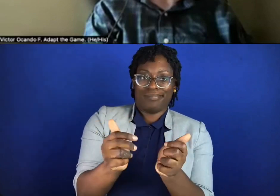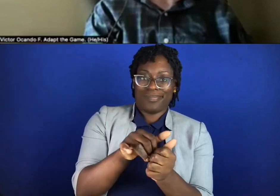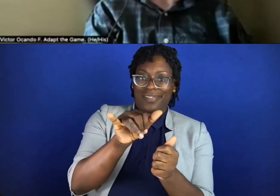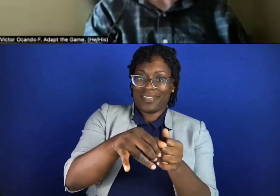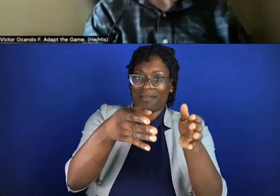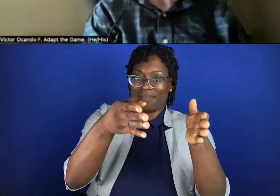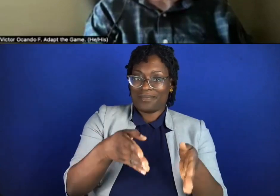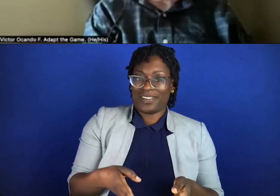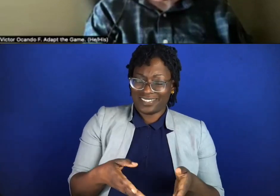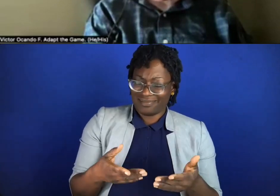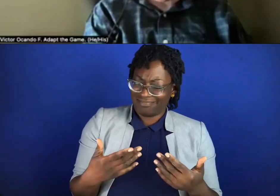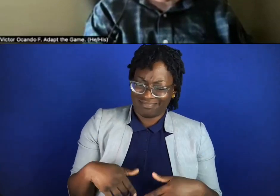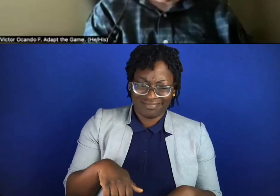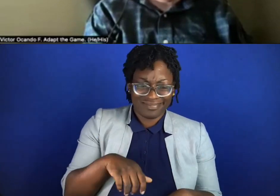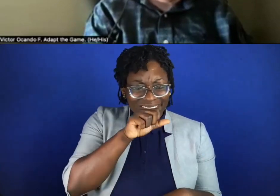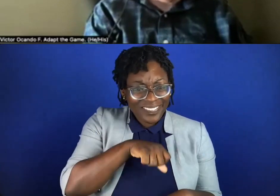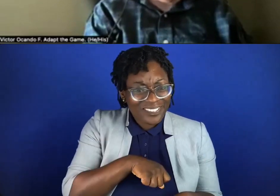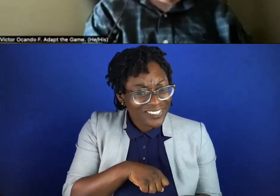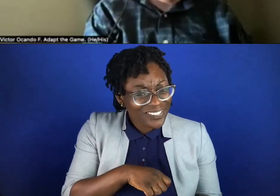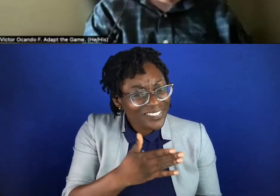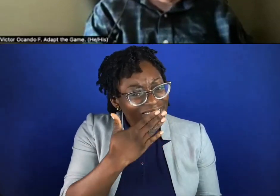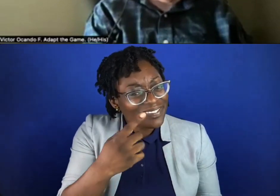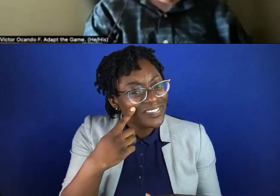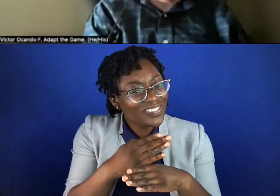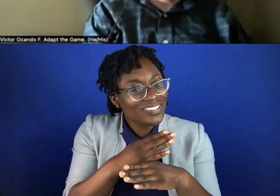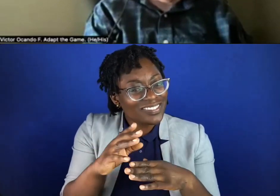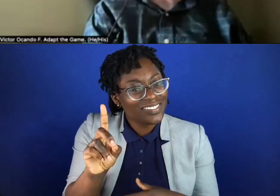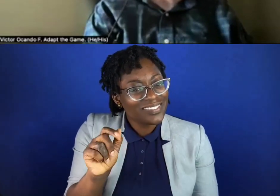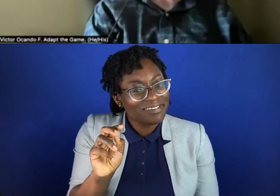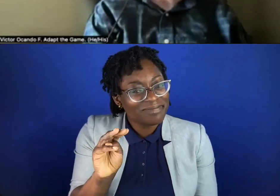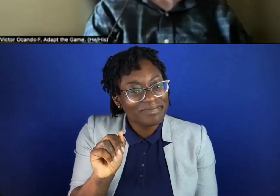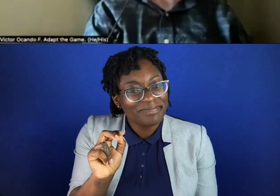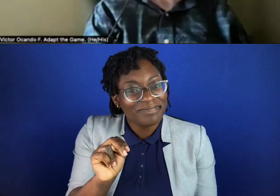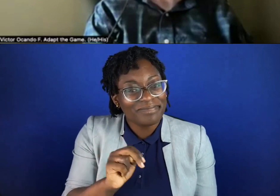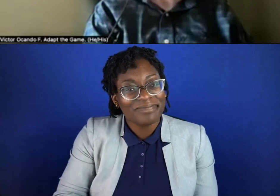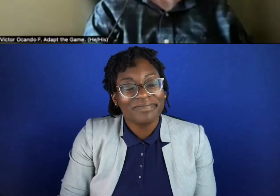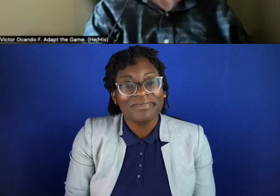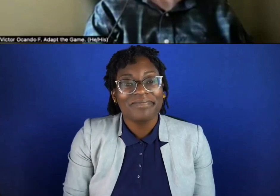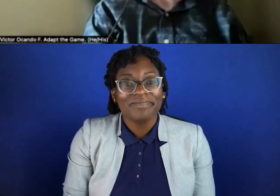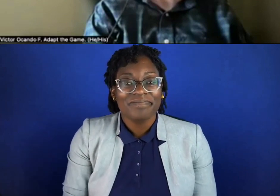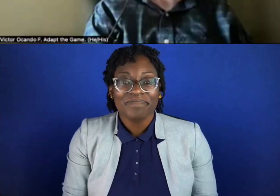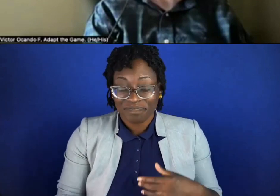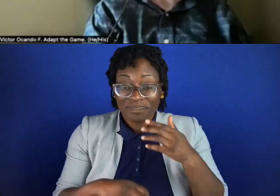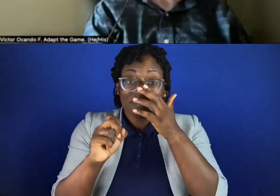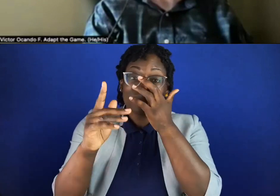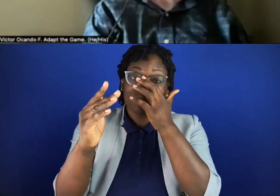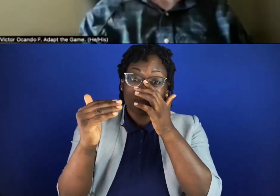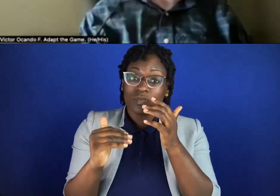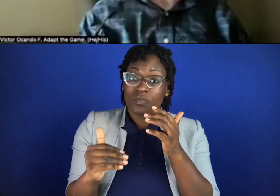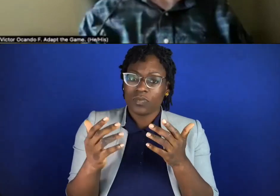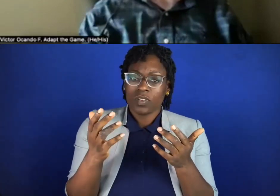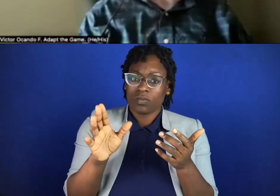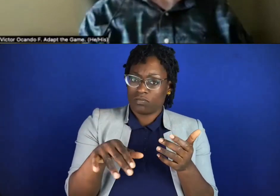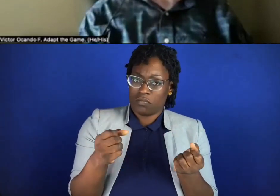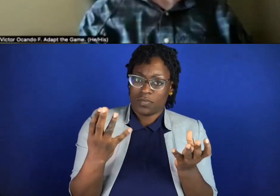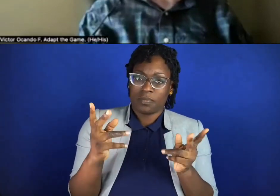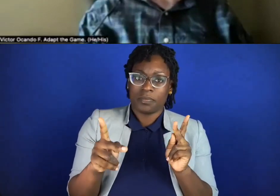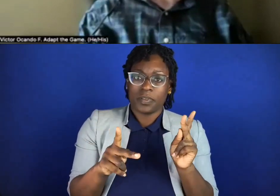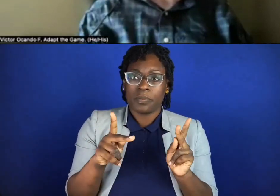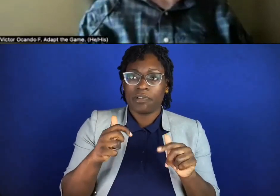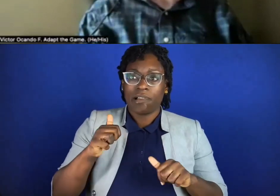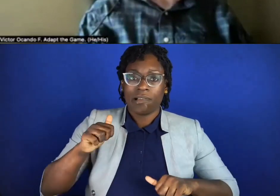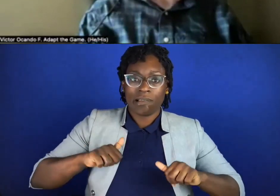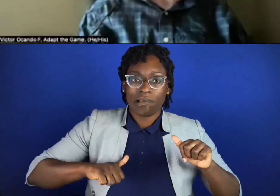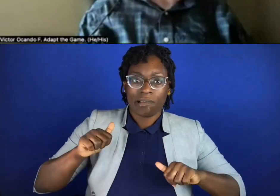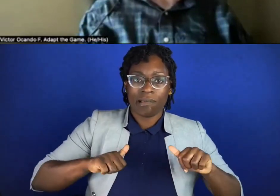Ok, there are so many people who are hesitant about starting a business. Maybe it’s because